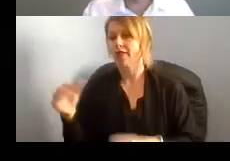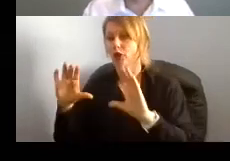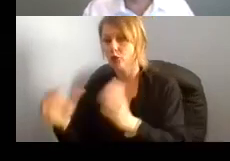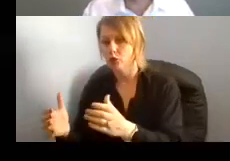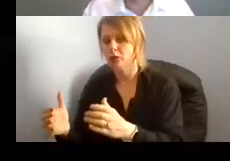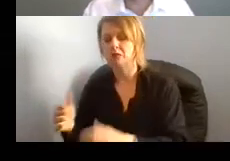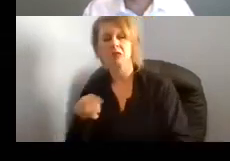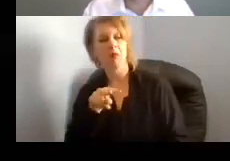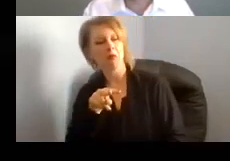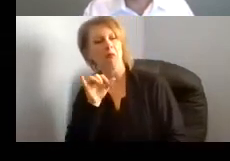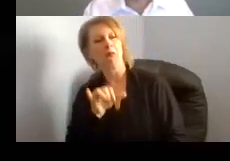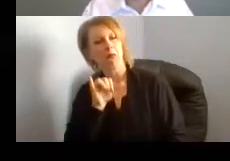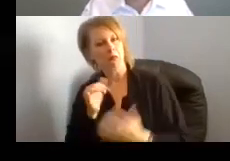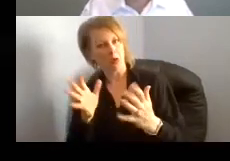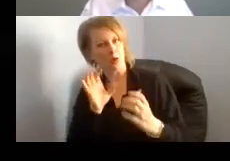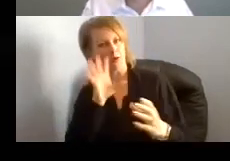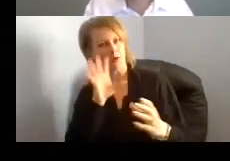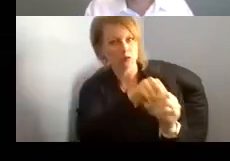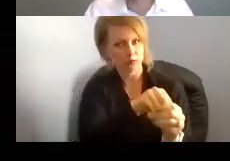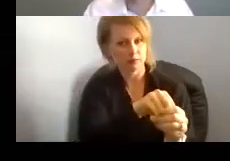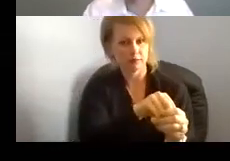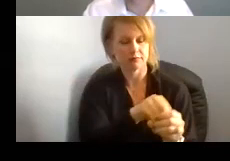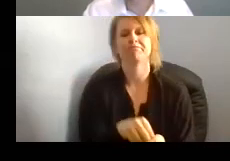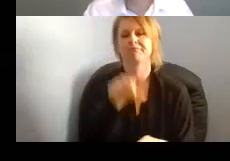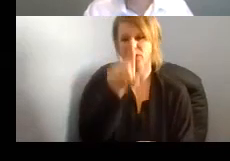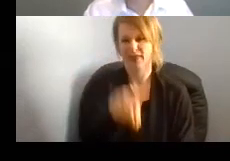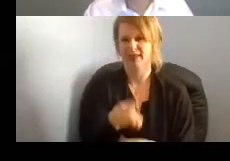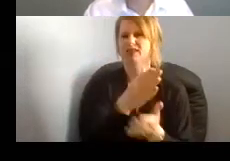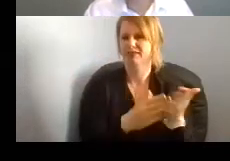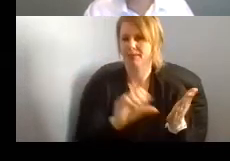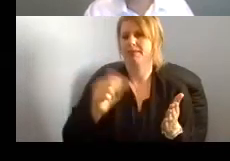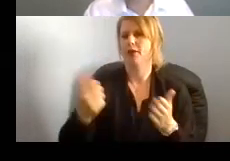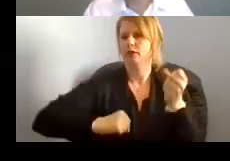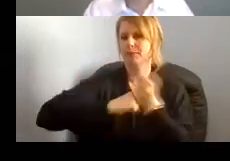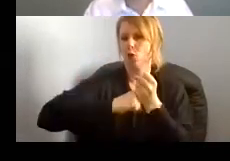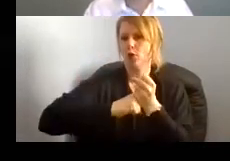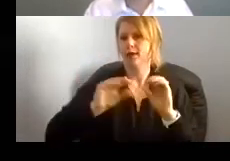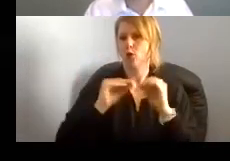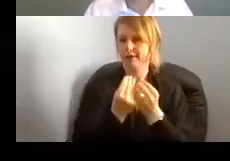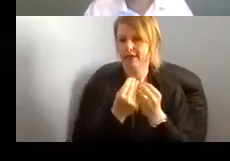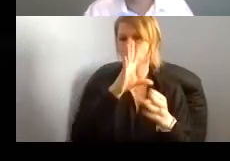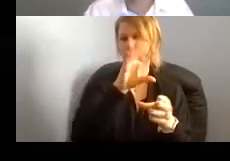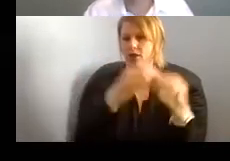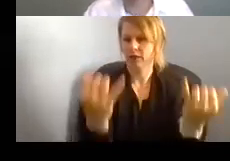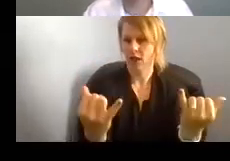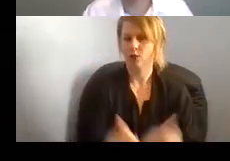in belonging to the coalition. And these are just some of the other supporting organizational members, you know, that include groups like